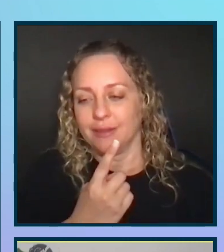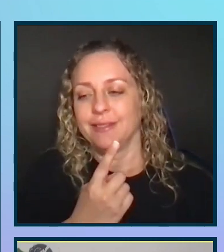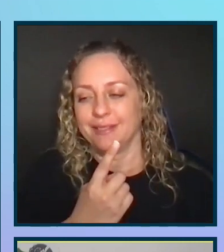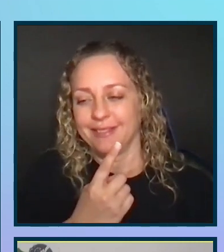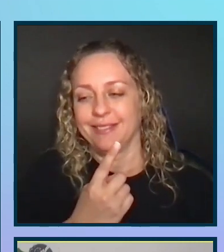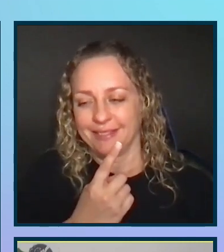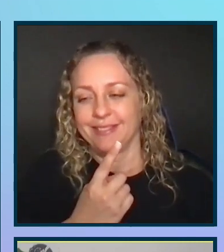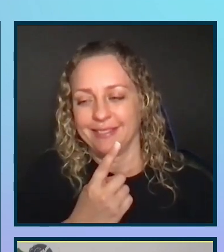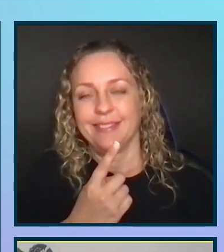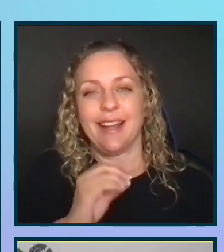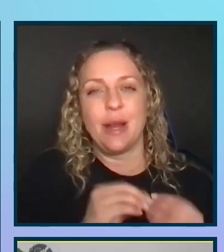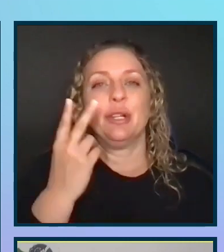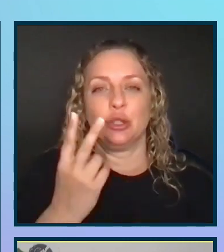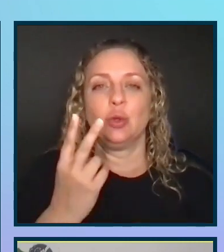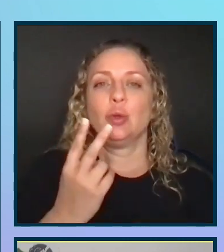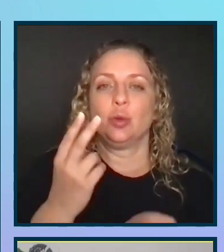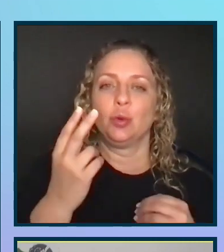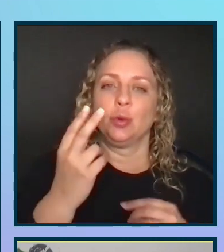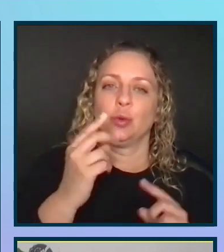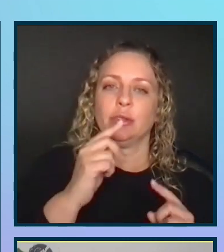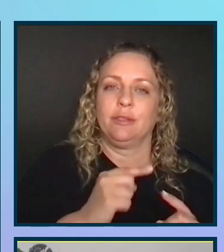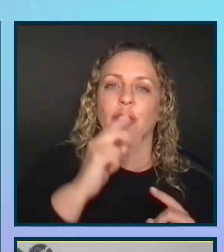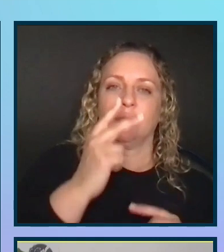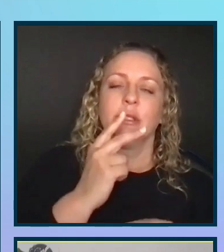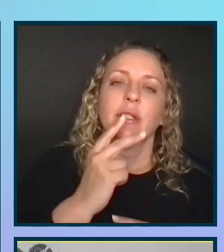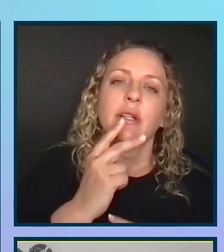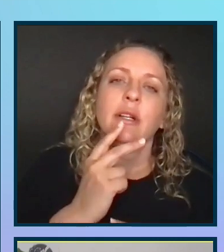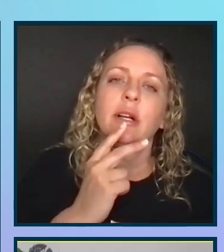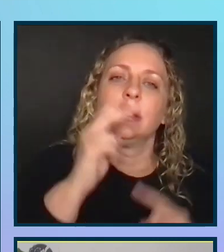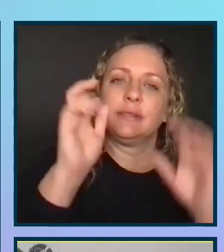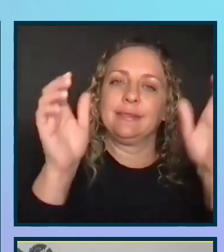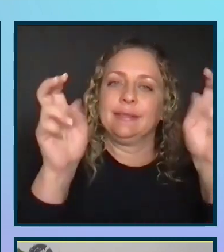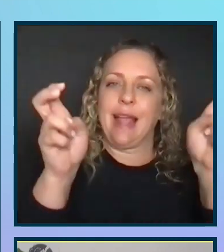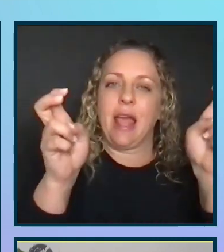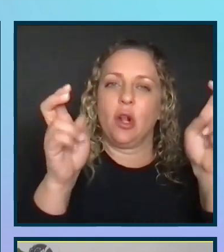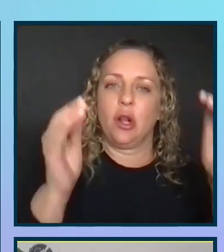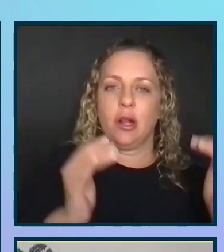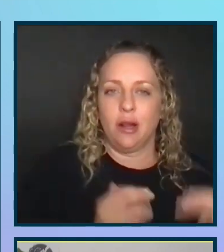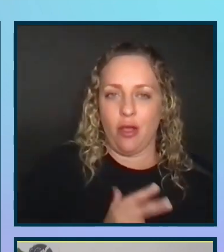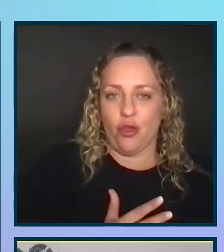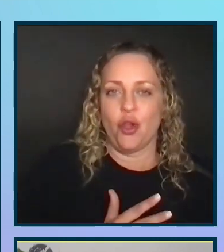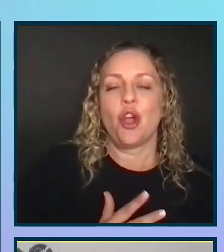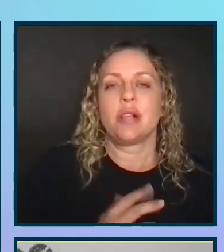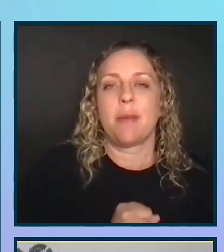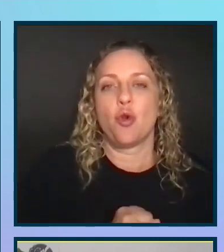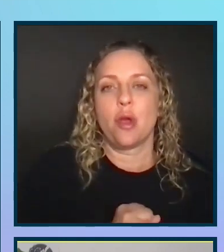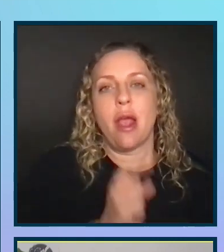then number two will be the category, the summary, and then I want to announce the save button as last.